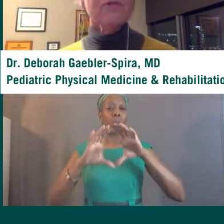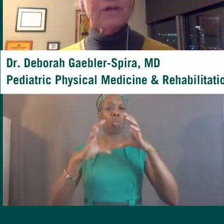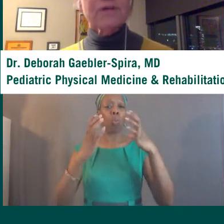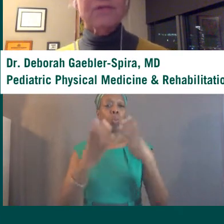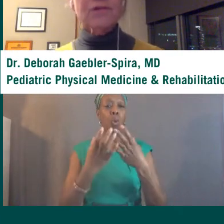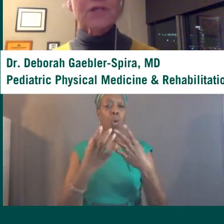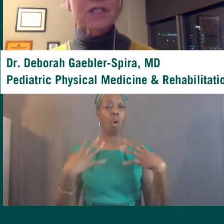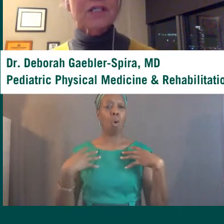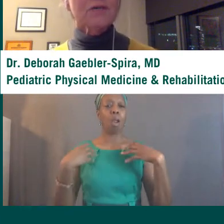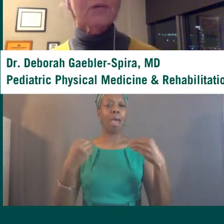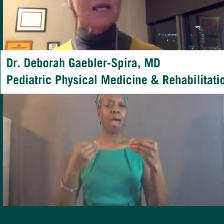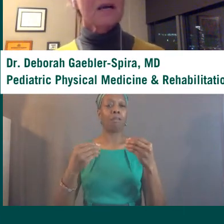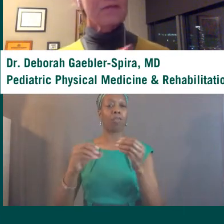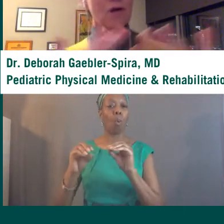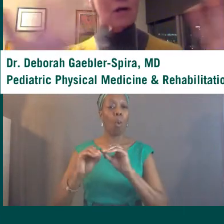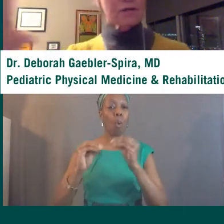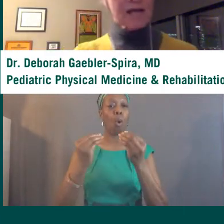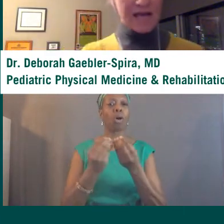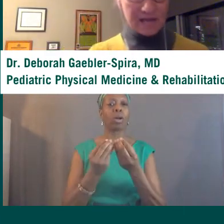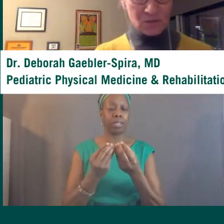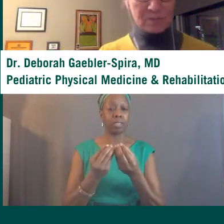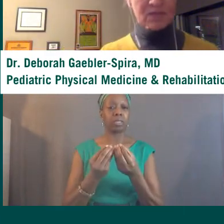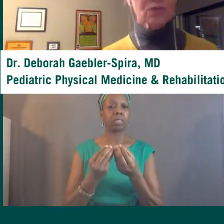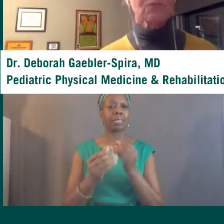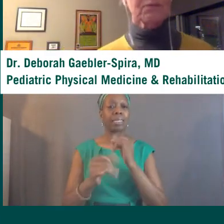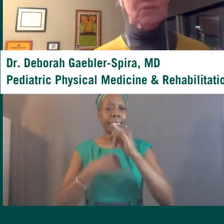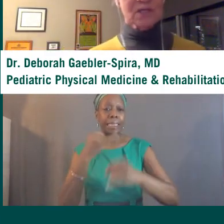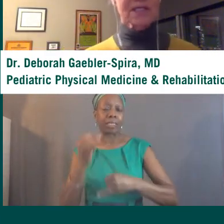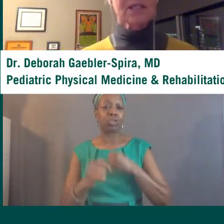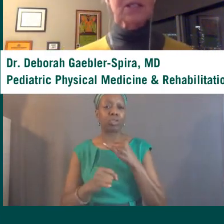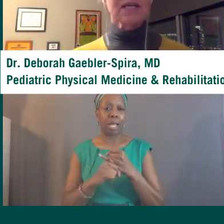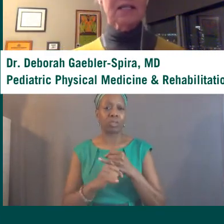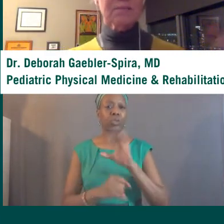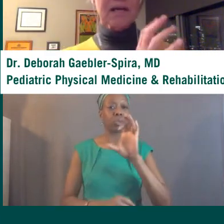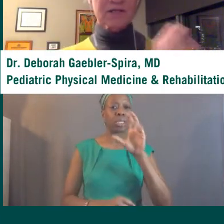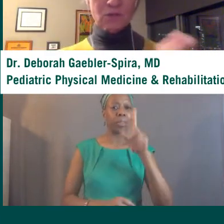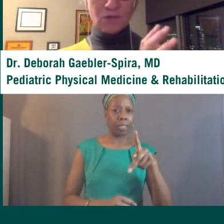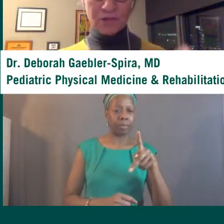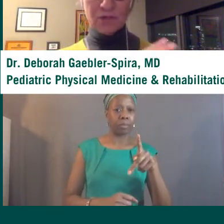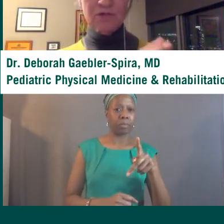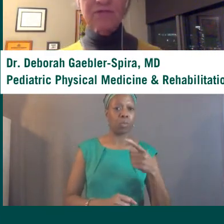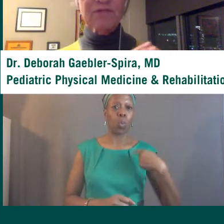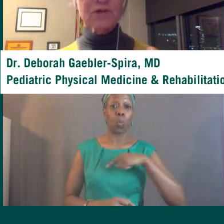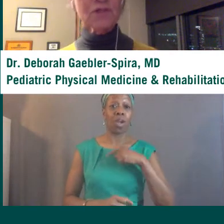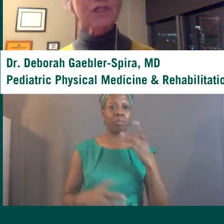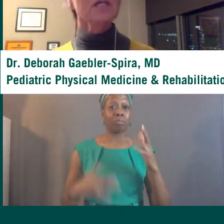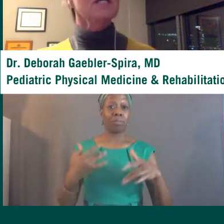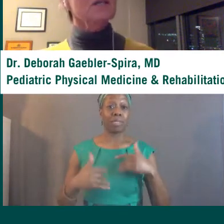We're very fortunate that we have all aspects represented tonight, body structure and function.